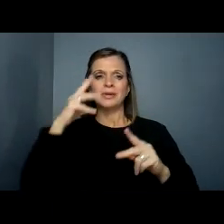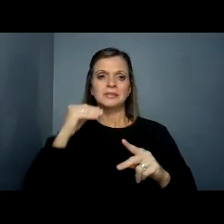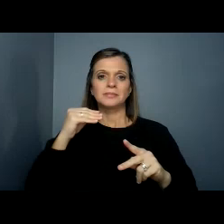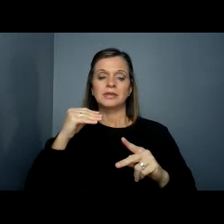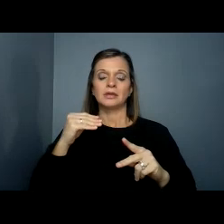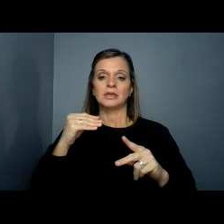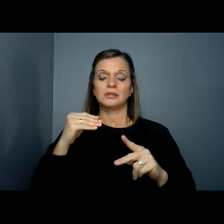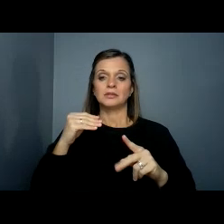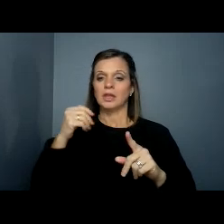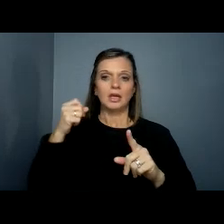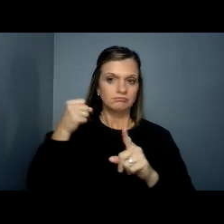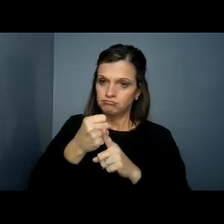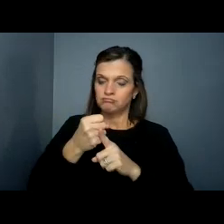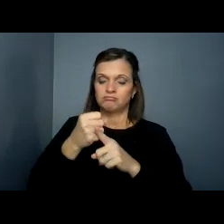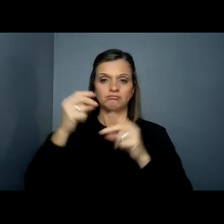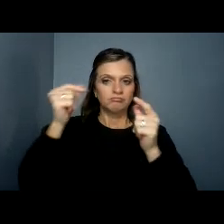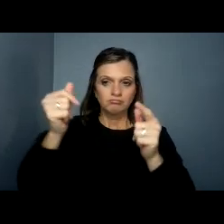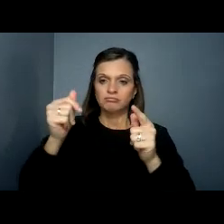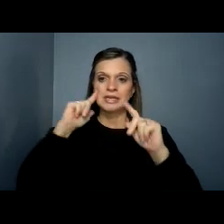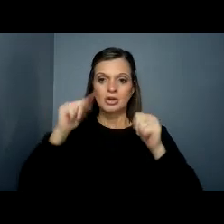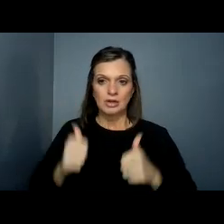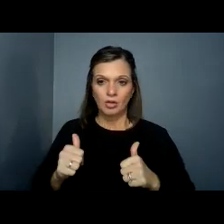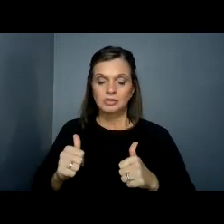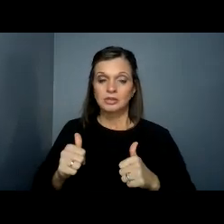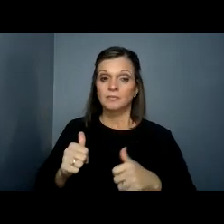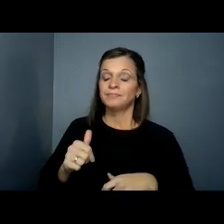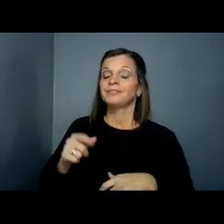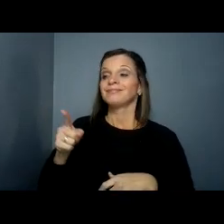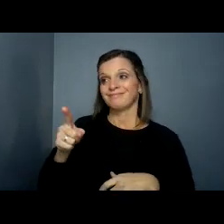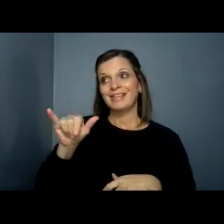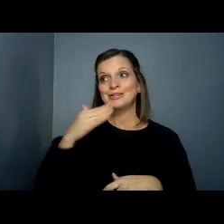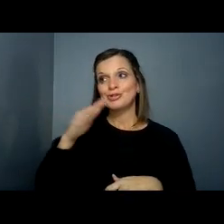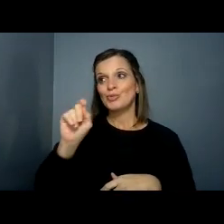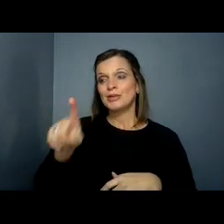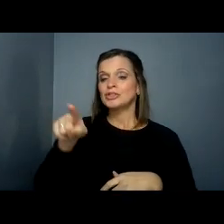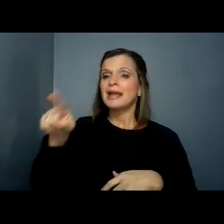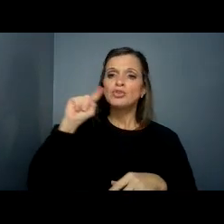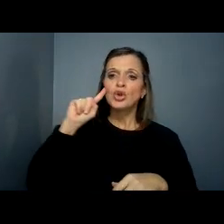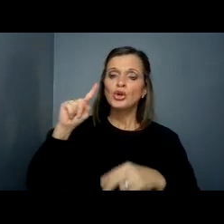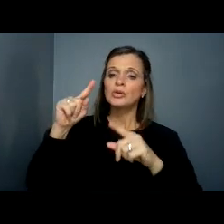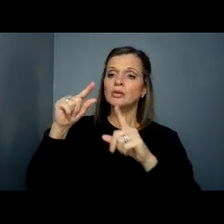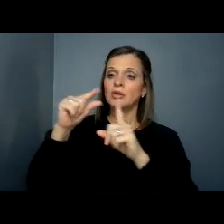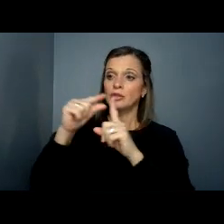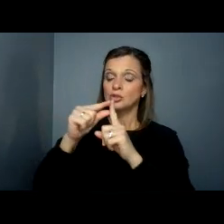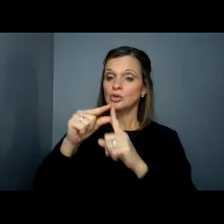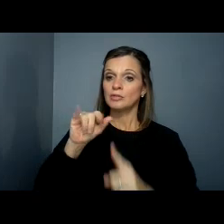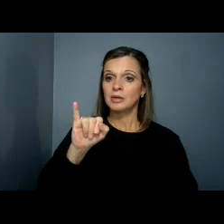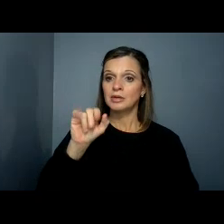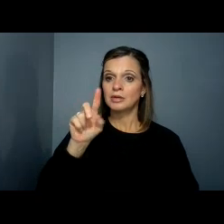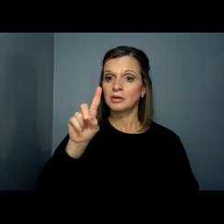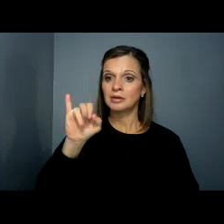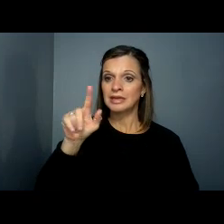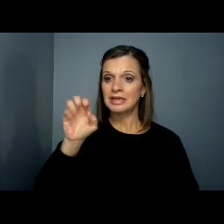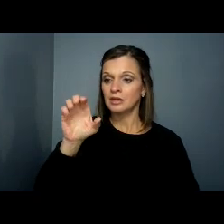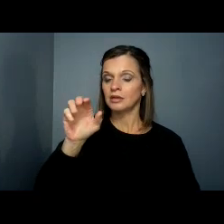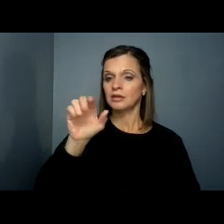You know the you know the word medical term idiopathic. You ever heard of that? Hmm. Yeah, well, the root words idiot. Sometimes we just don't know